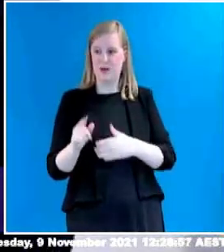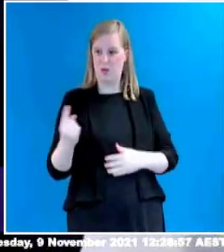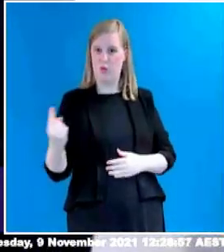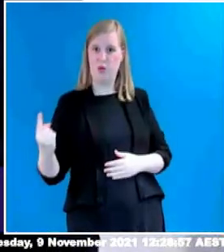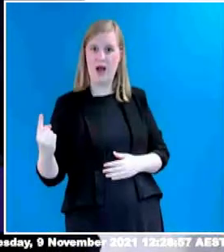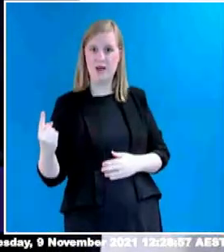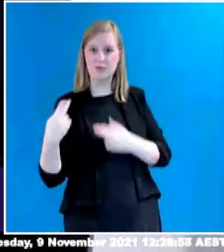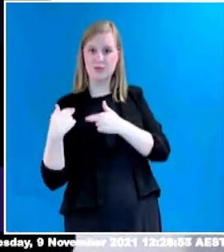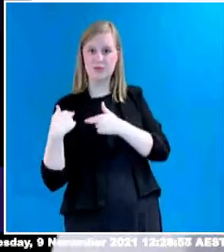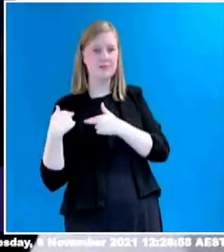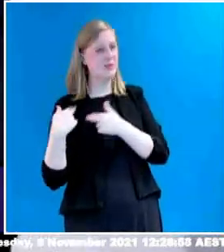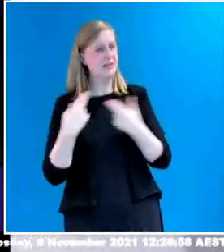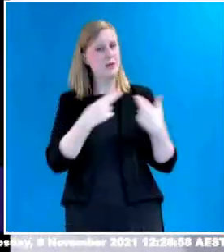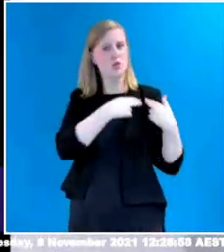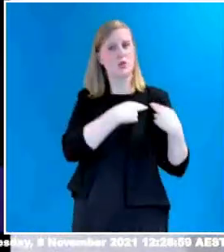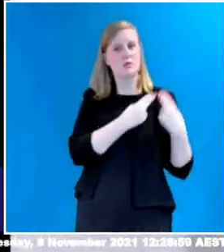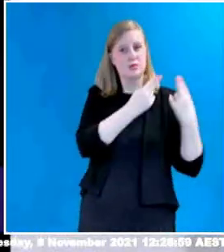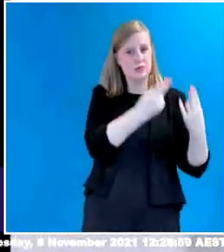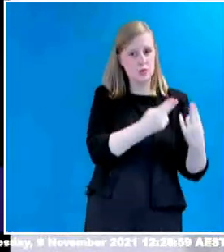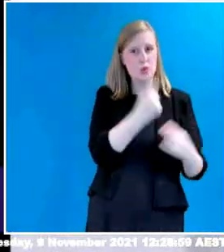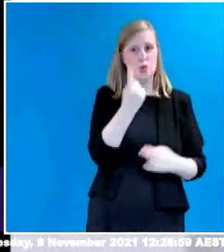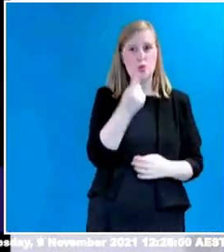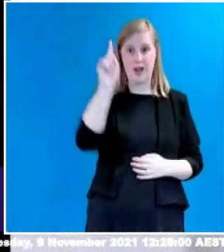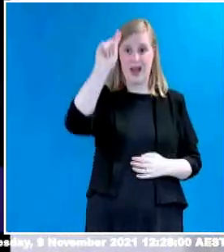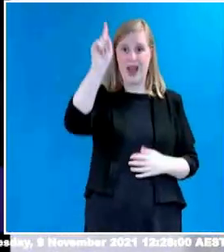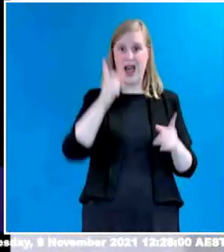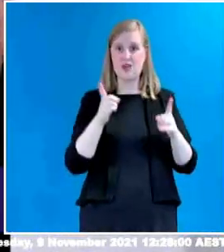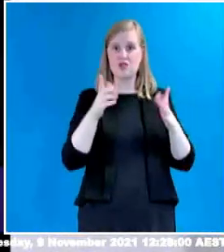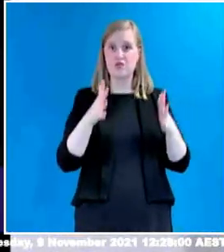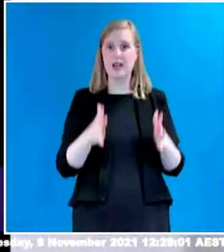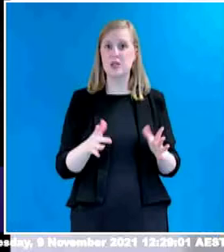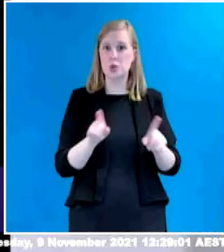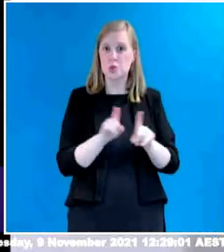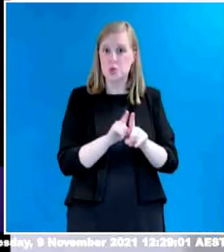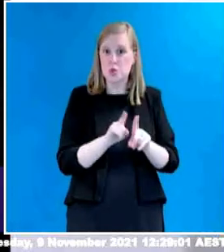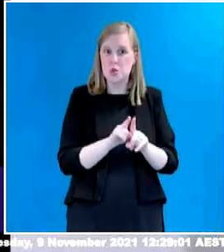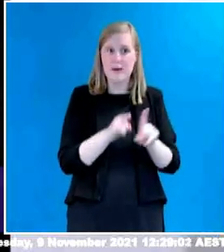So how do we could that and what do you see in terms of creating that awareness